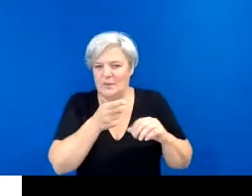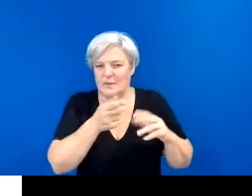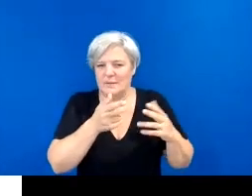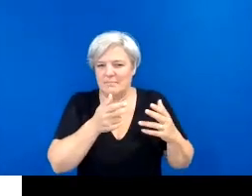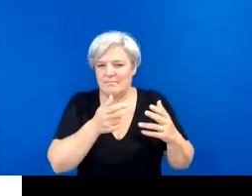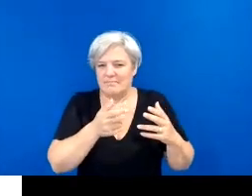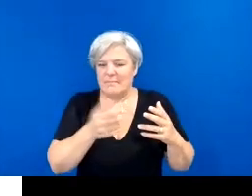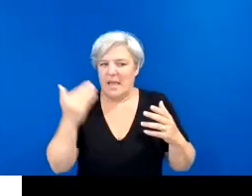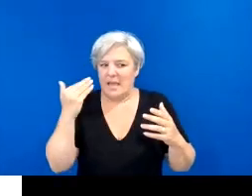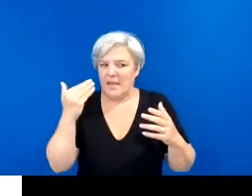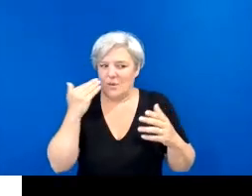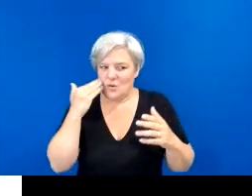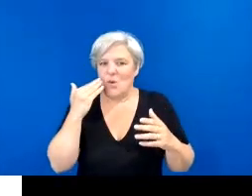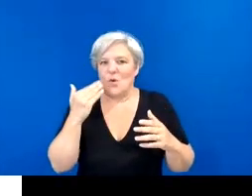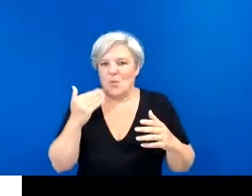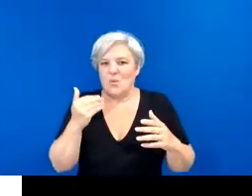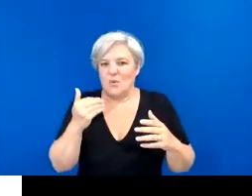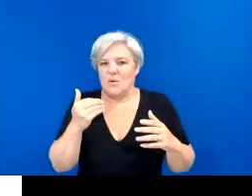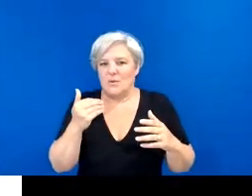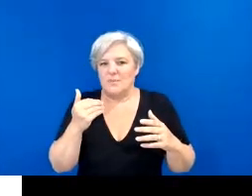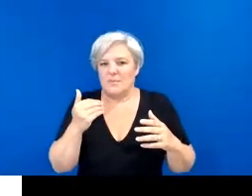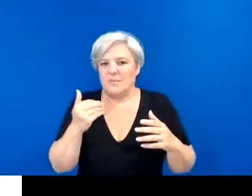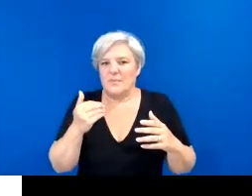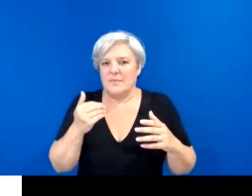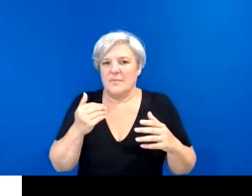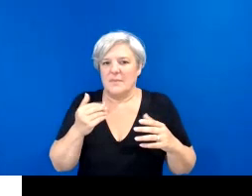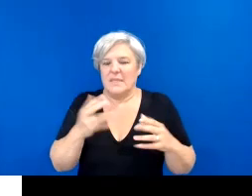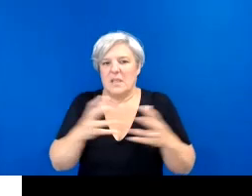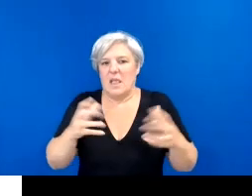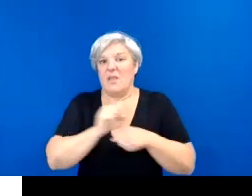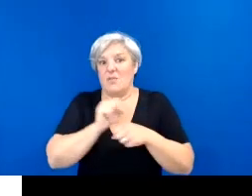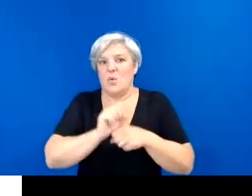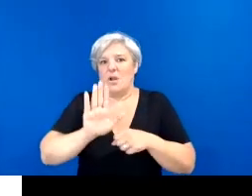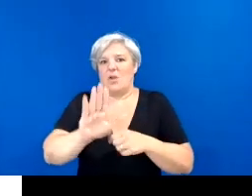know that you're going to have to get into it and you know,